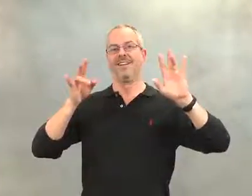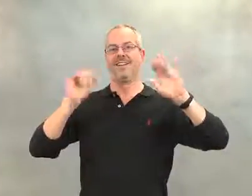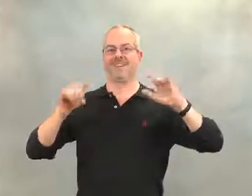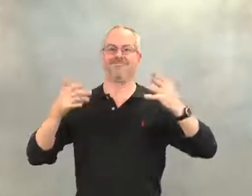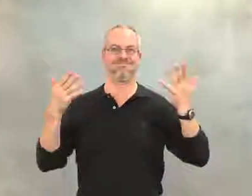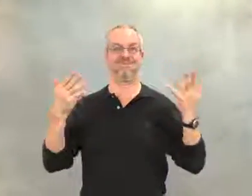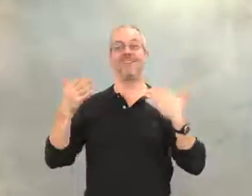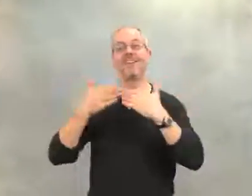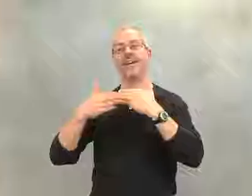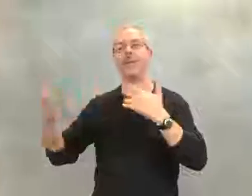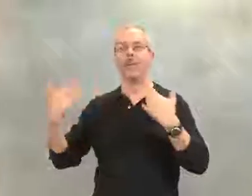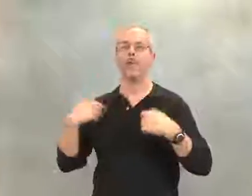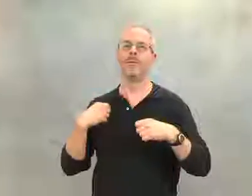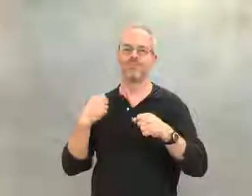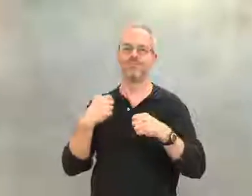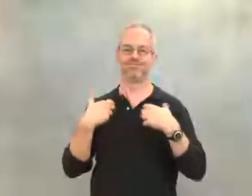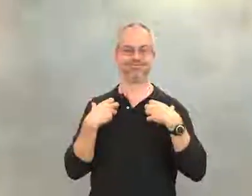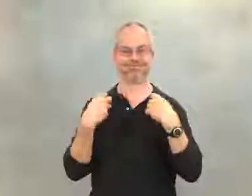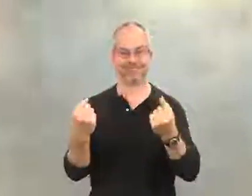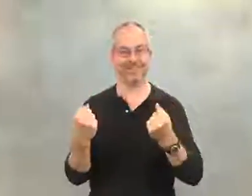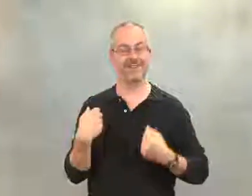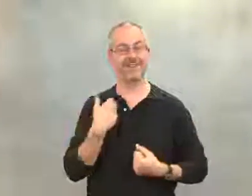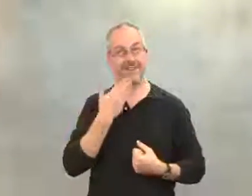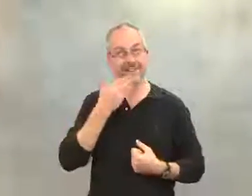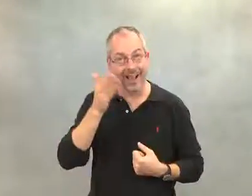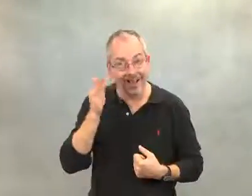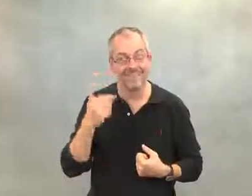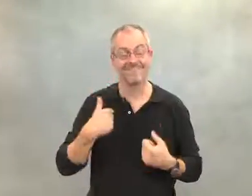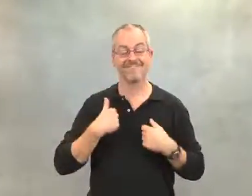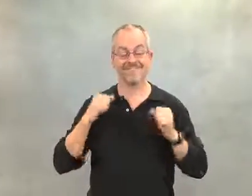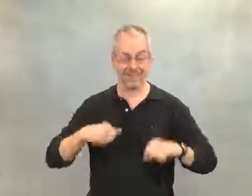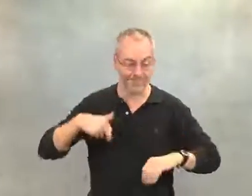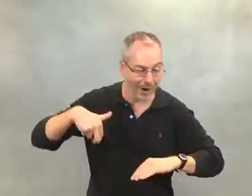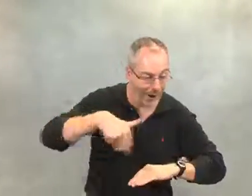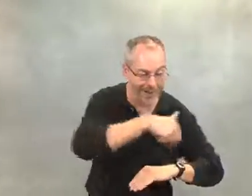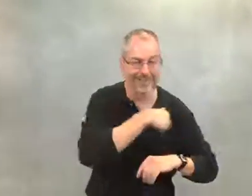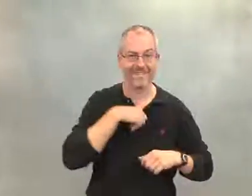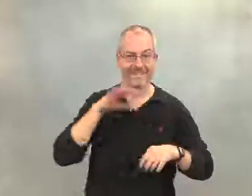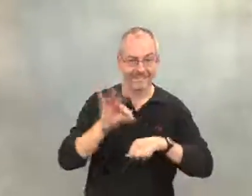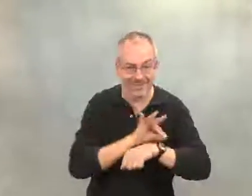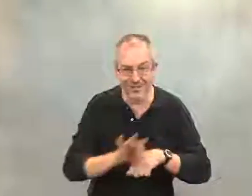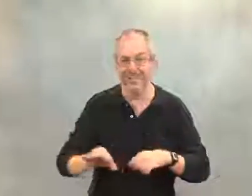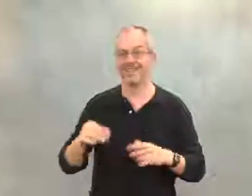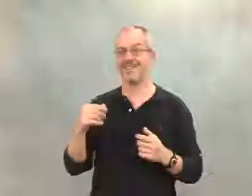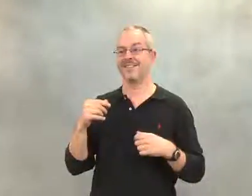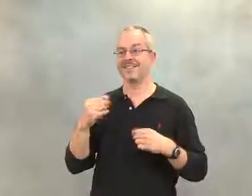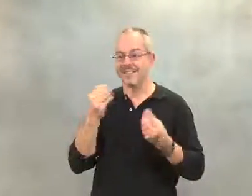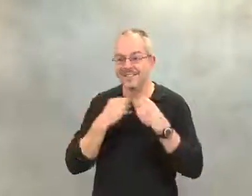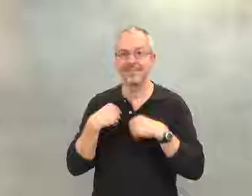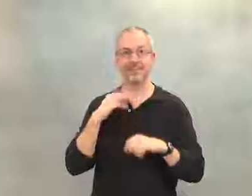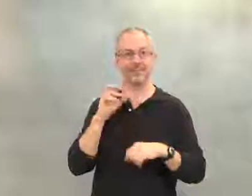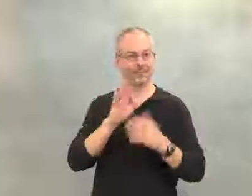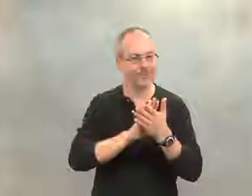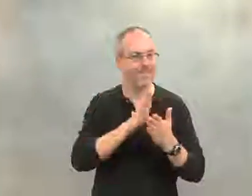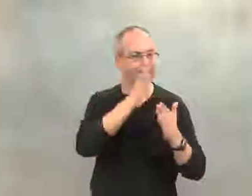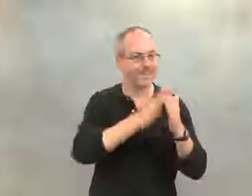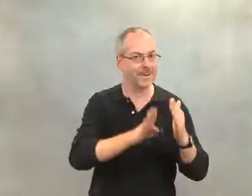I continued to recover. I thank God I can walk, I can function, I could eat.